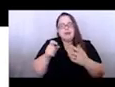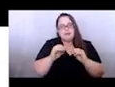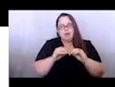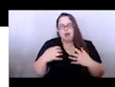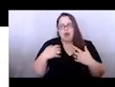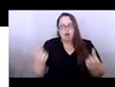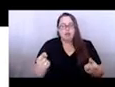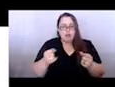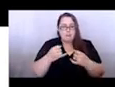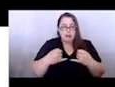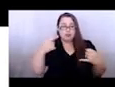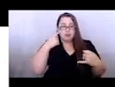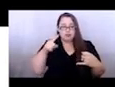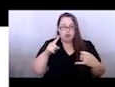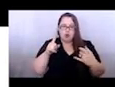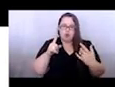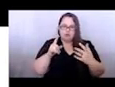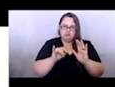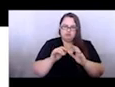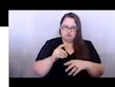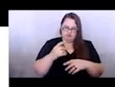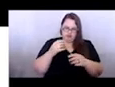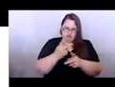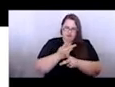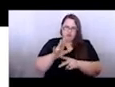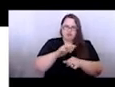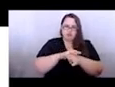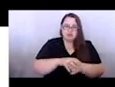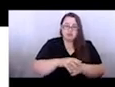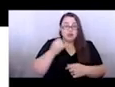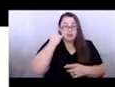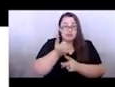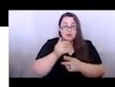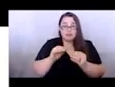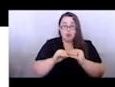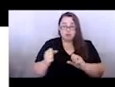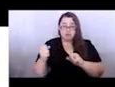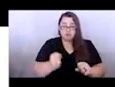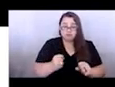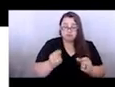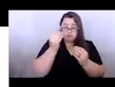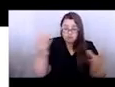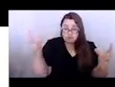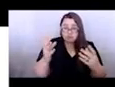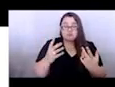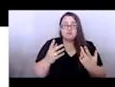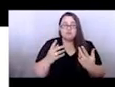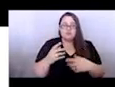So learning to be assertive about your limitations will help alleviate these symptoms. So feeling stressed, burnt out.